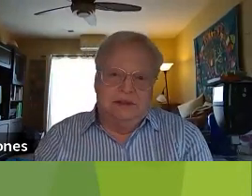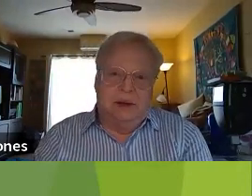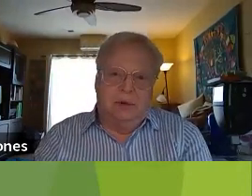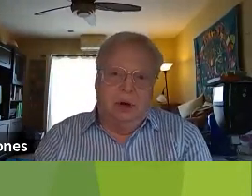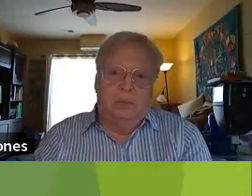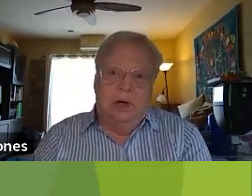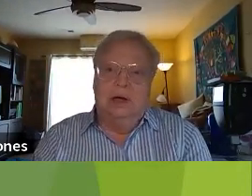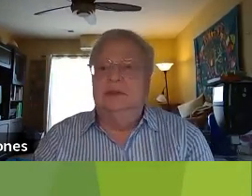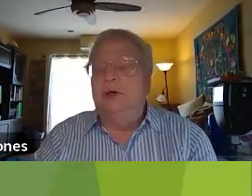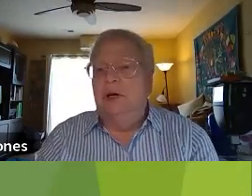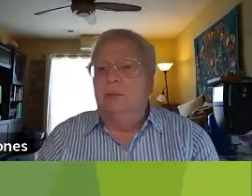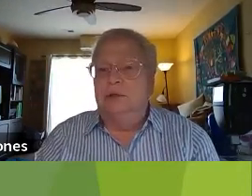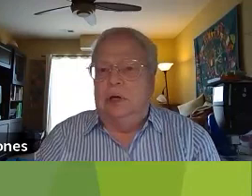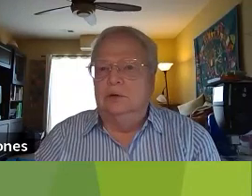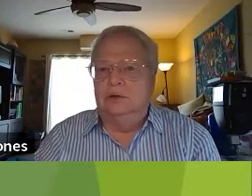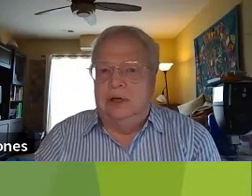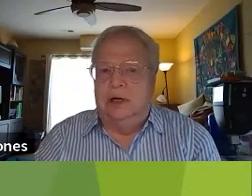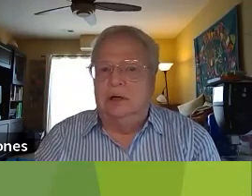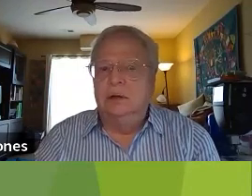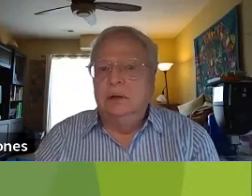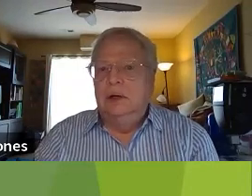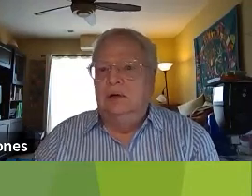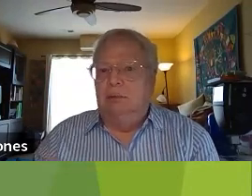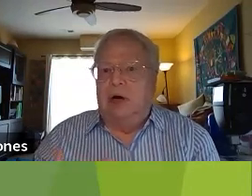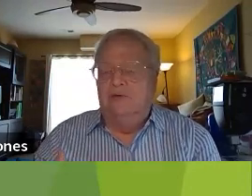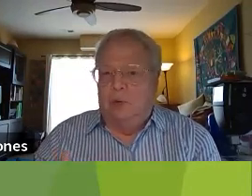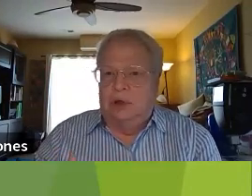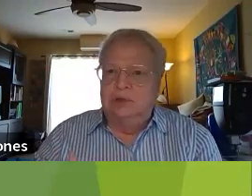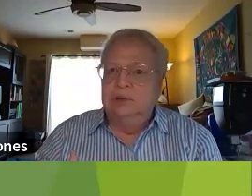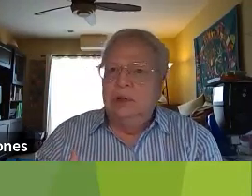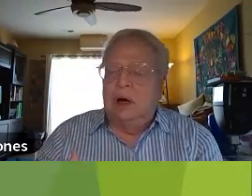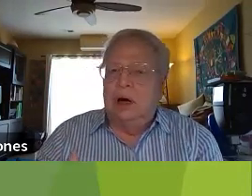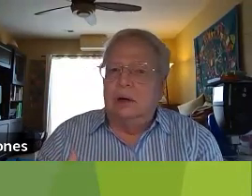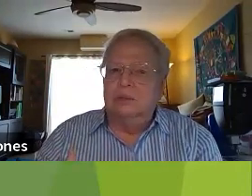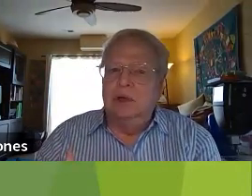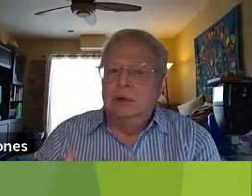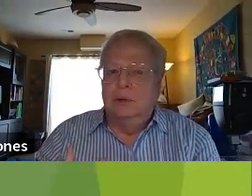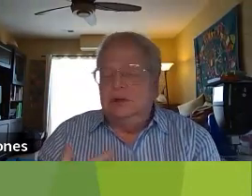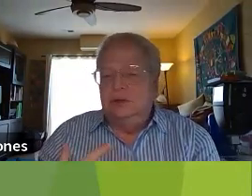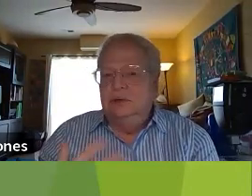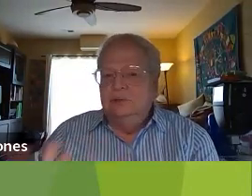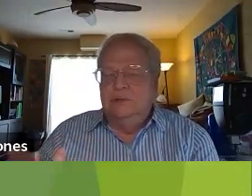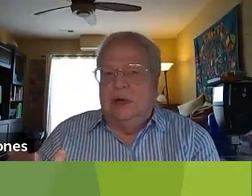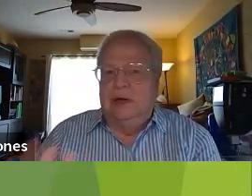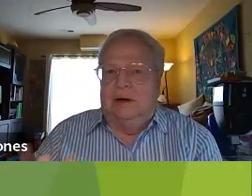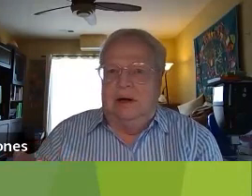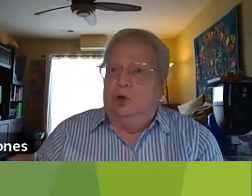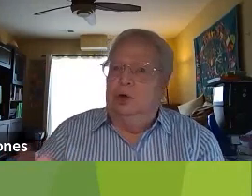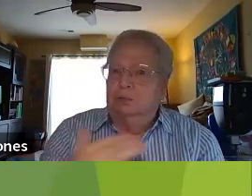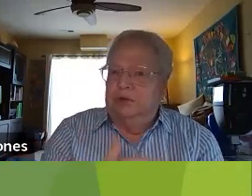way, and it's come a long way to being able to understand even my voice where it couldn't